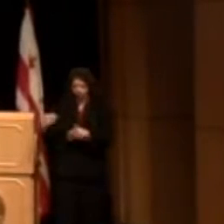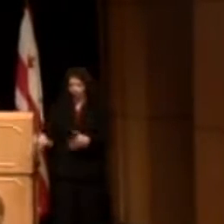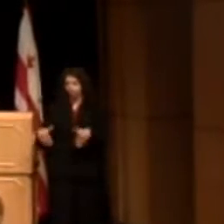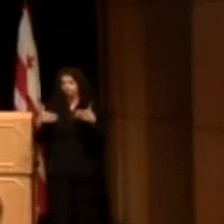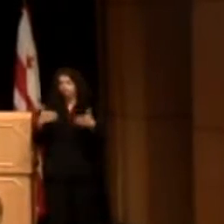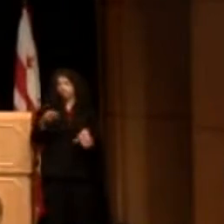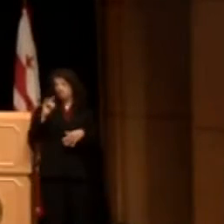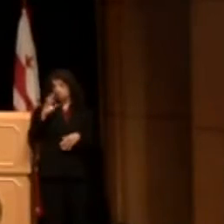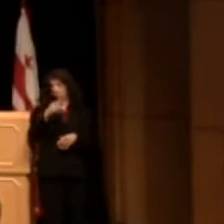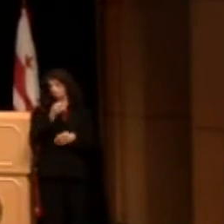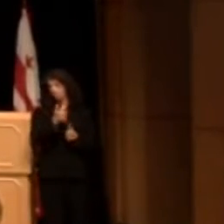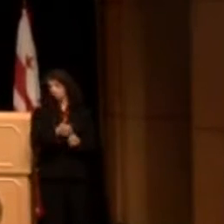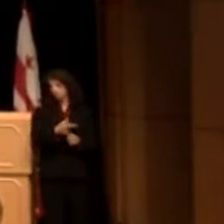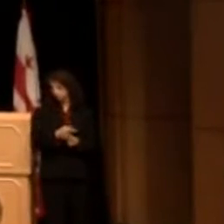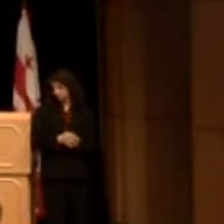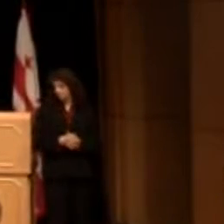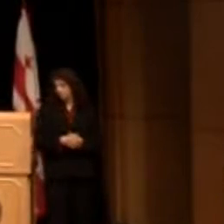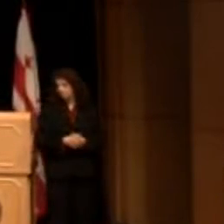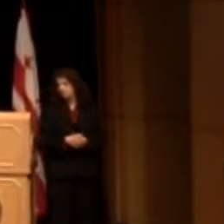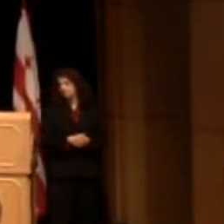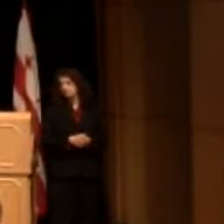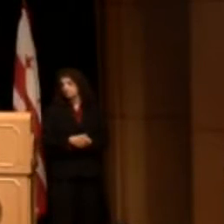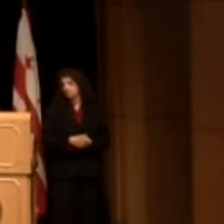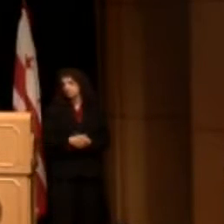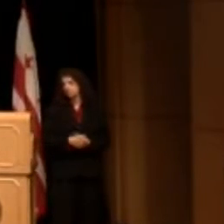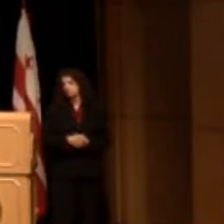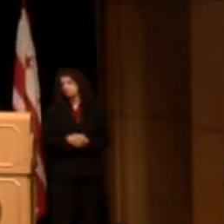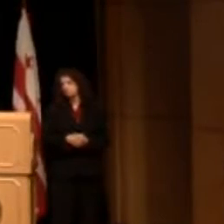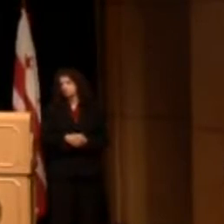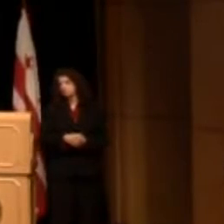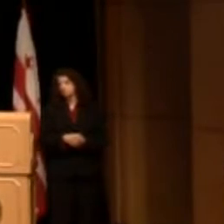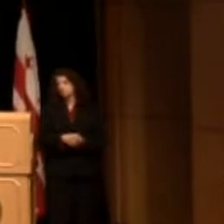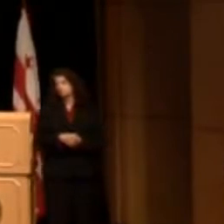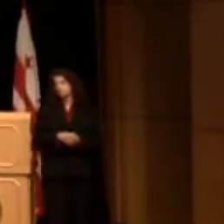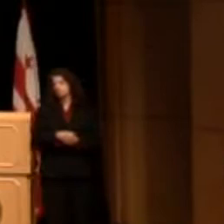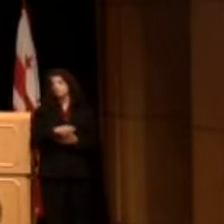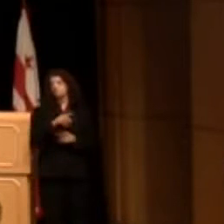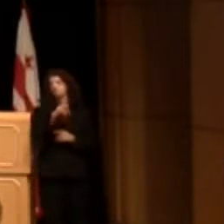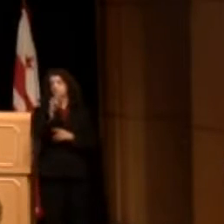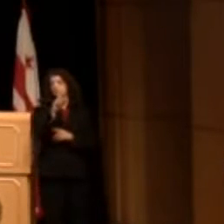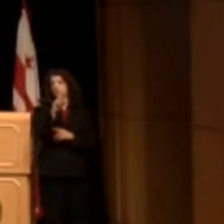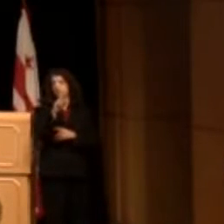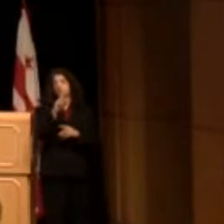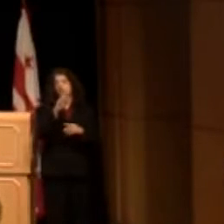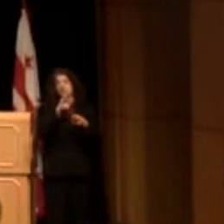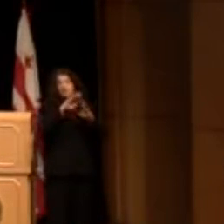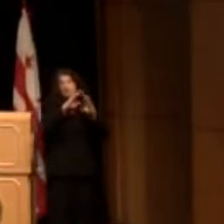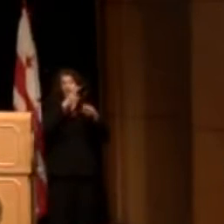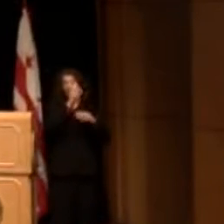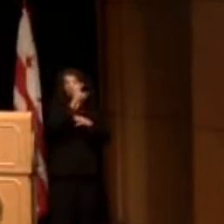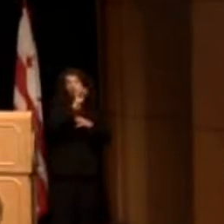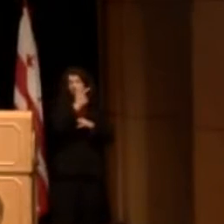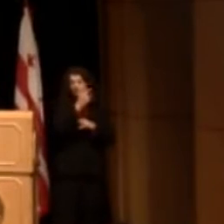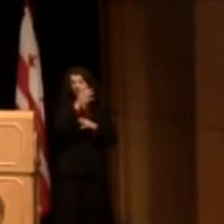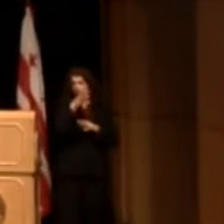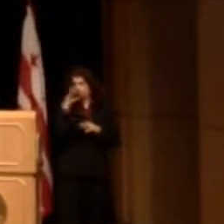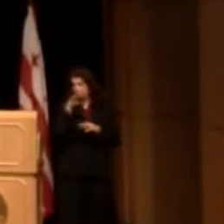DONALDSON HAS BEEN THE FIRST TO ACTUALLY GET OUT THE DOOR IN A CALENDAR YEAR $100 MILLION. LAST YEAR SHE GOT OUT $103